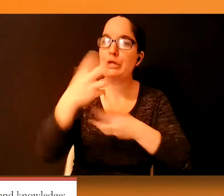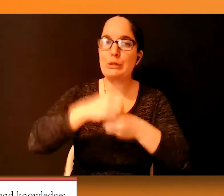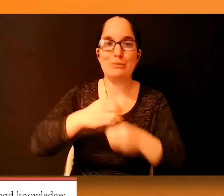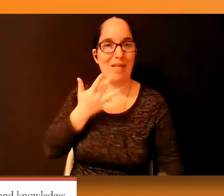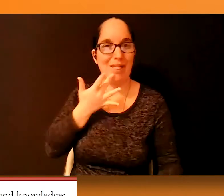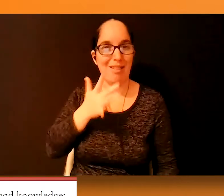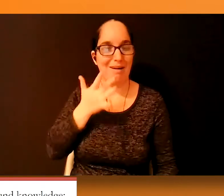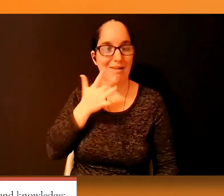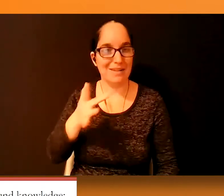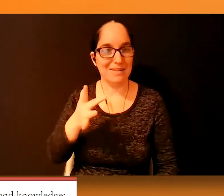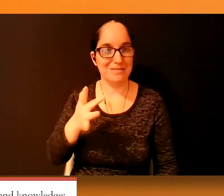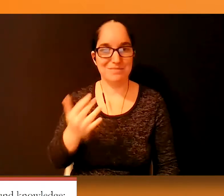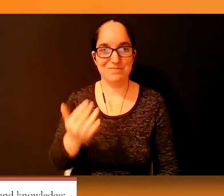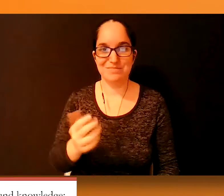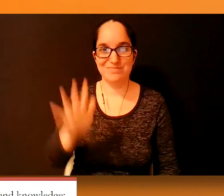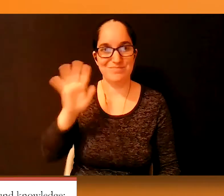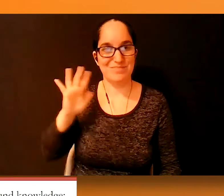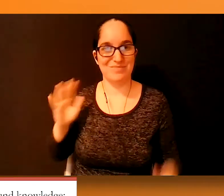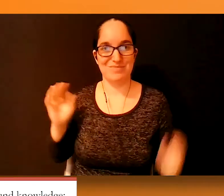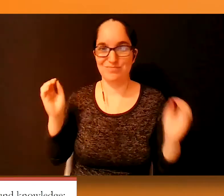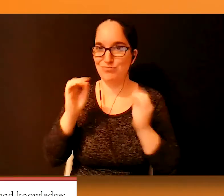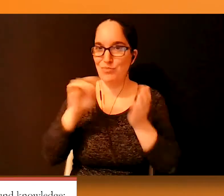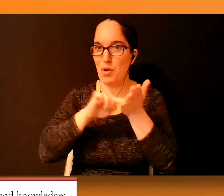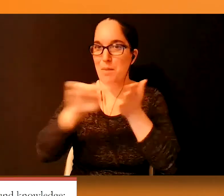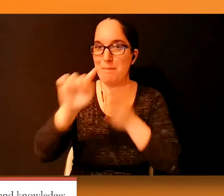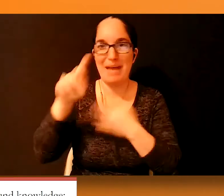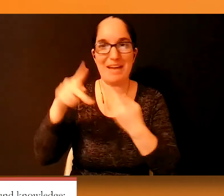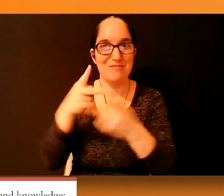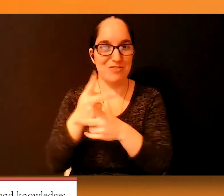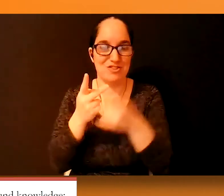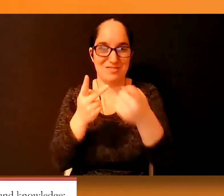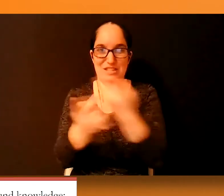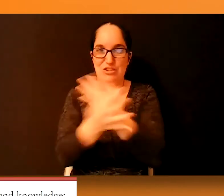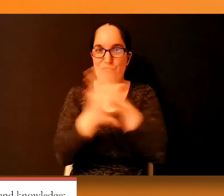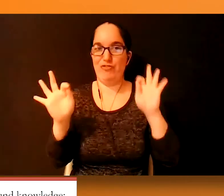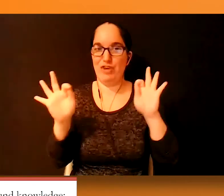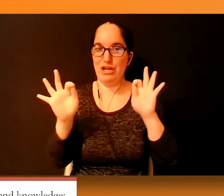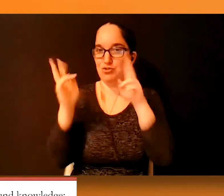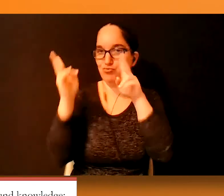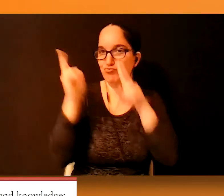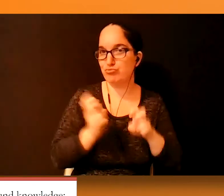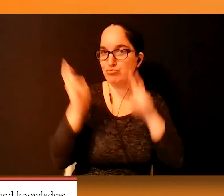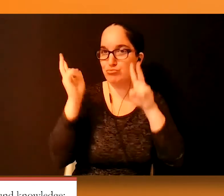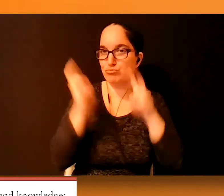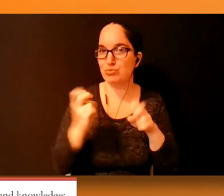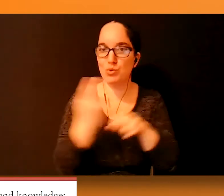and we also didn't have the paid version of it. So, it's the free version that we were able to pull from.